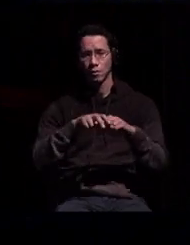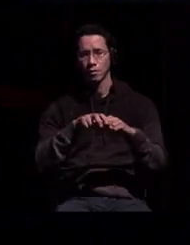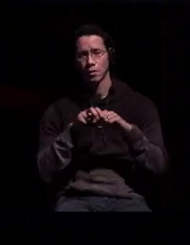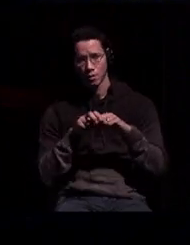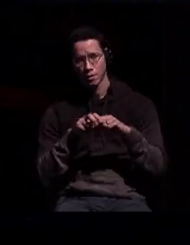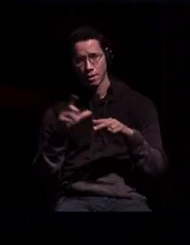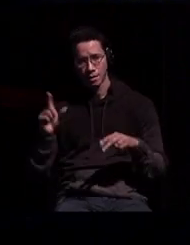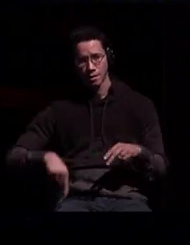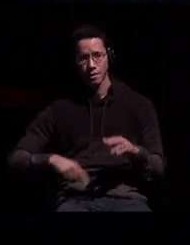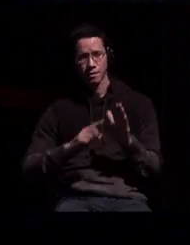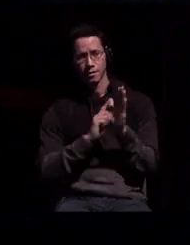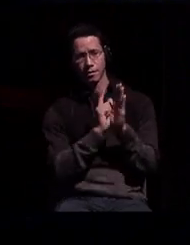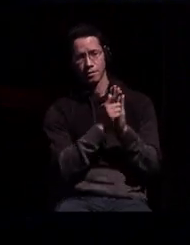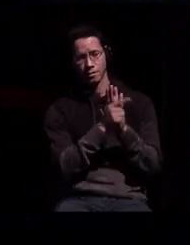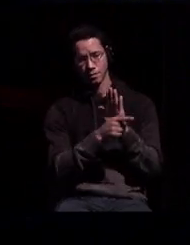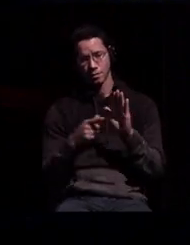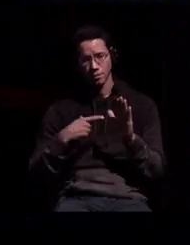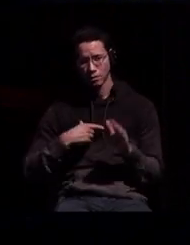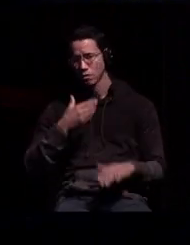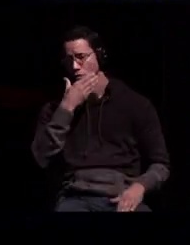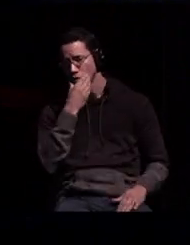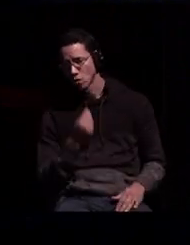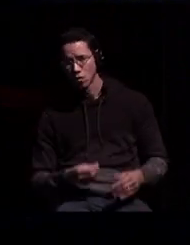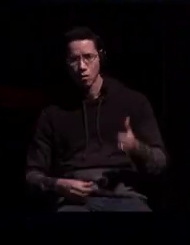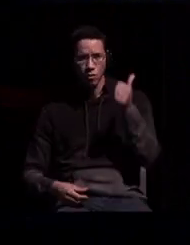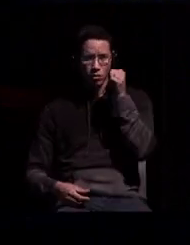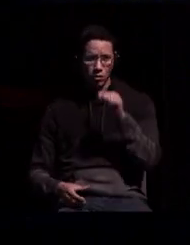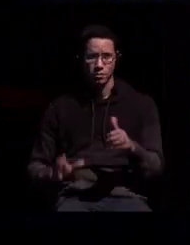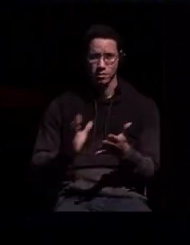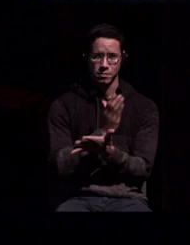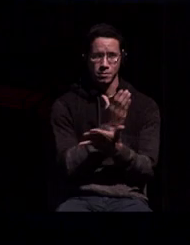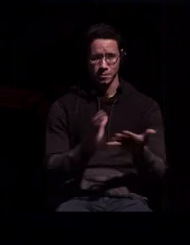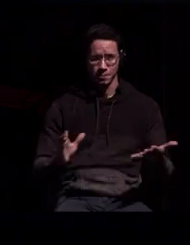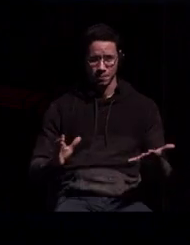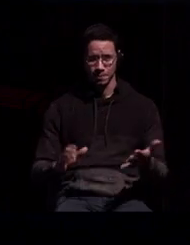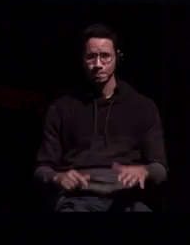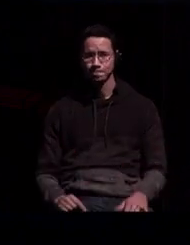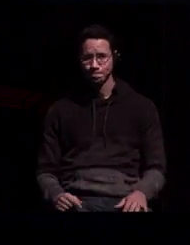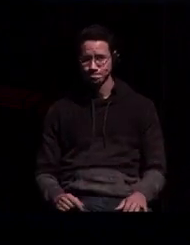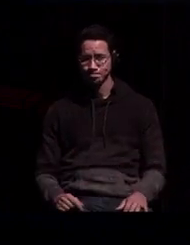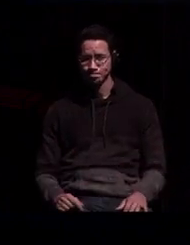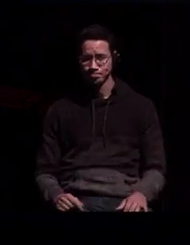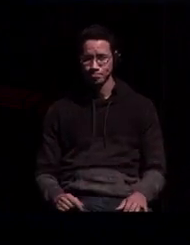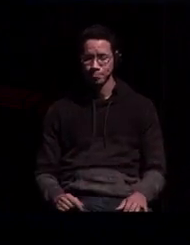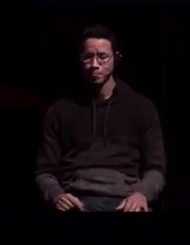and men. So the feminization of poverty should be included